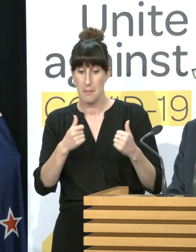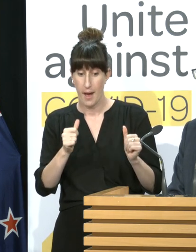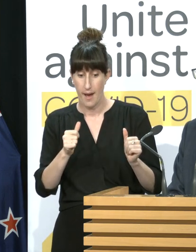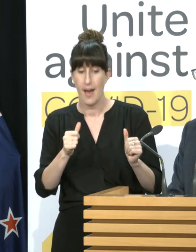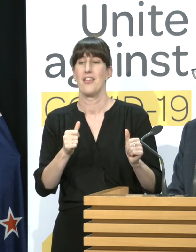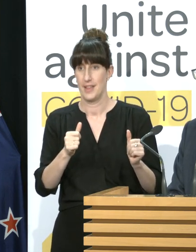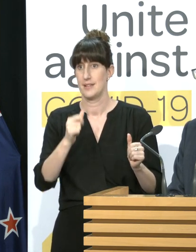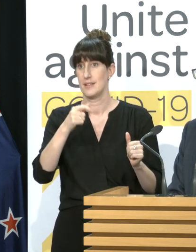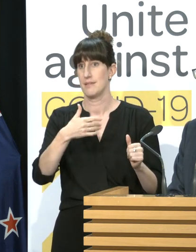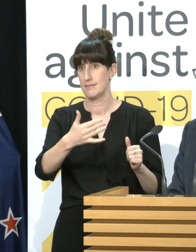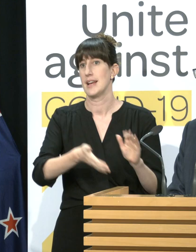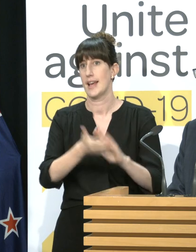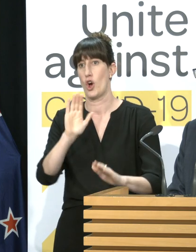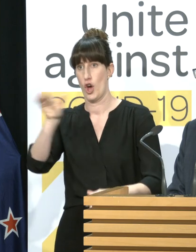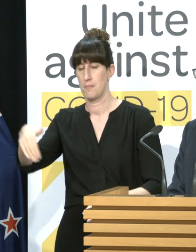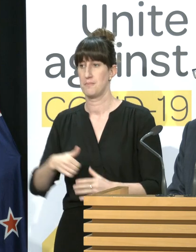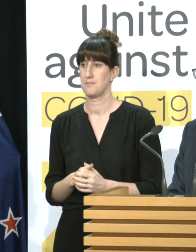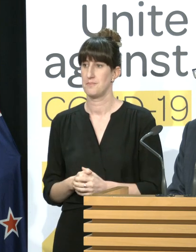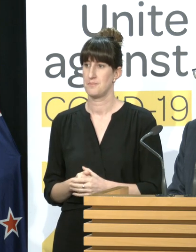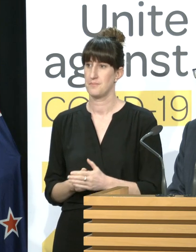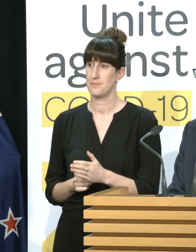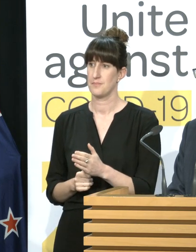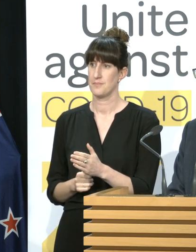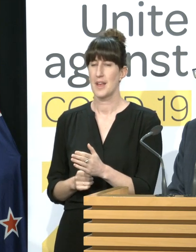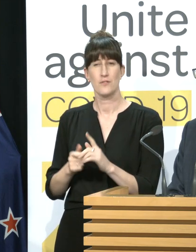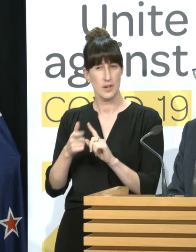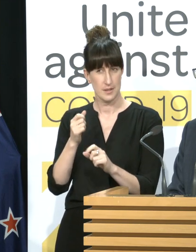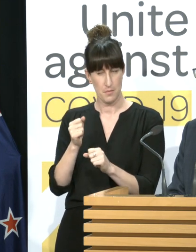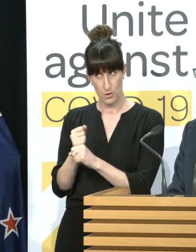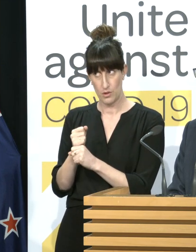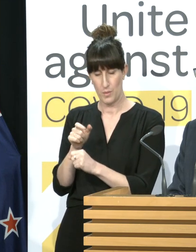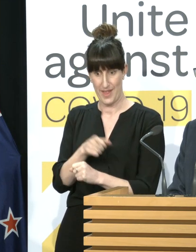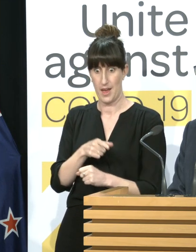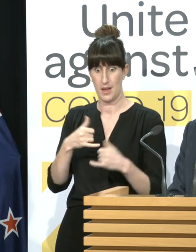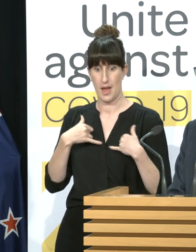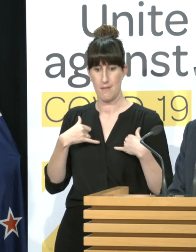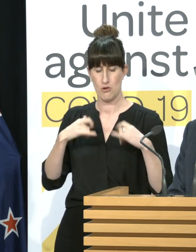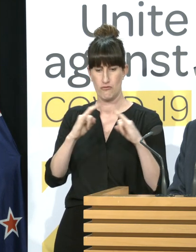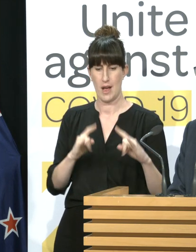in their own planning. The campground, if for example, a family is there,